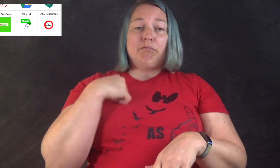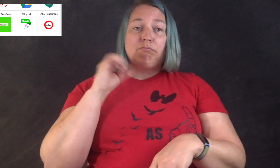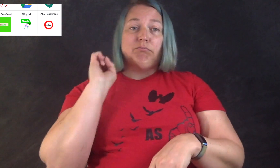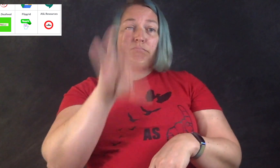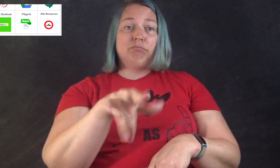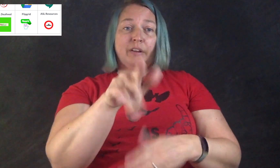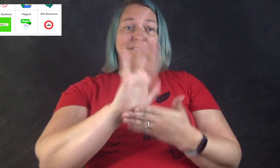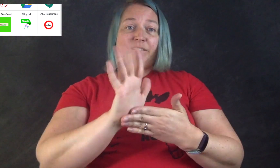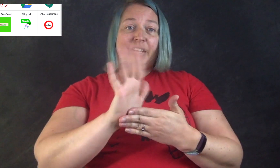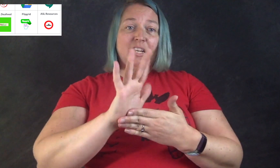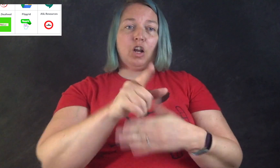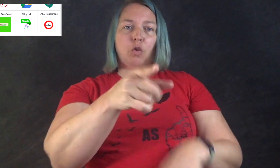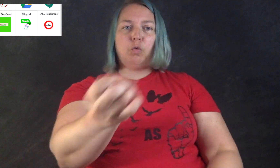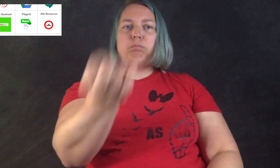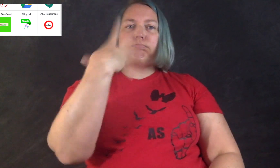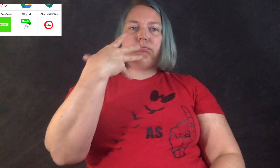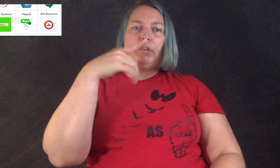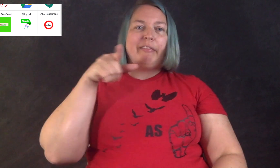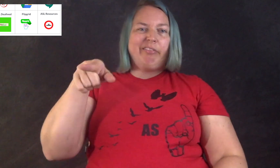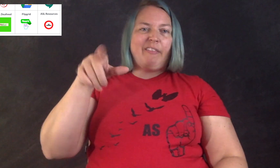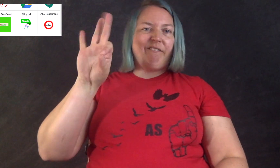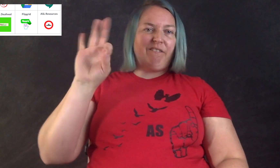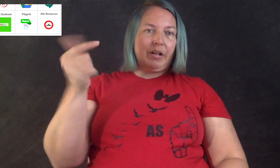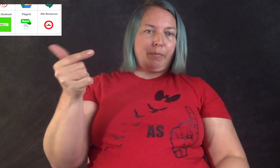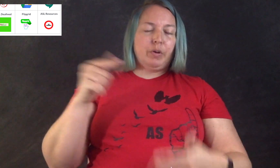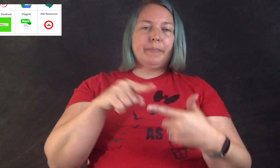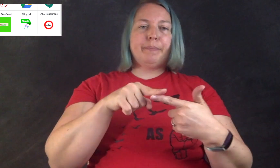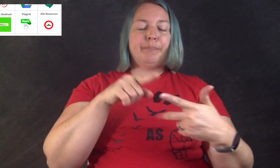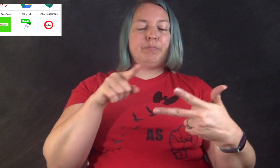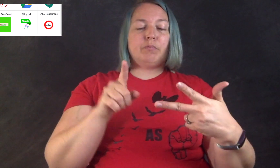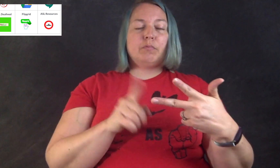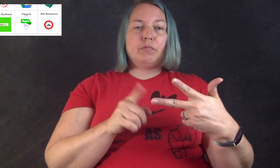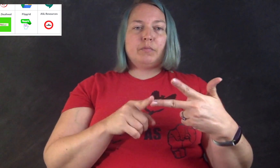You'll submit your videos in Flipgrid.